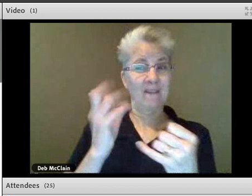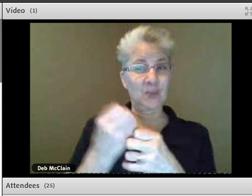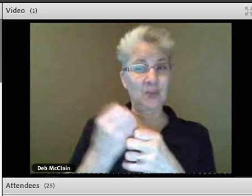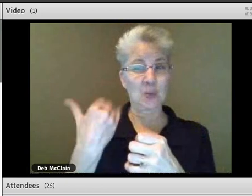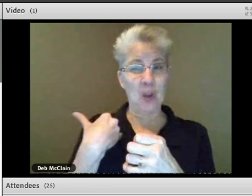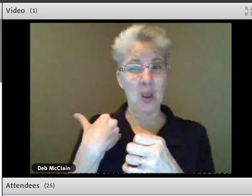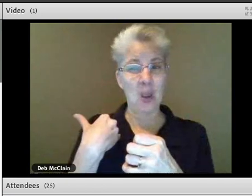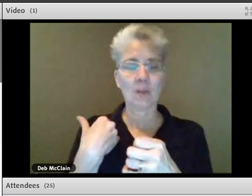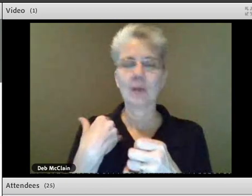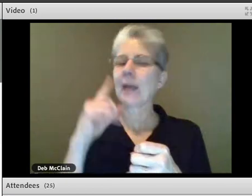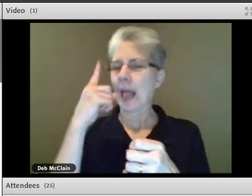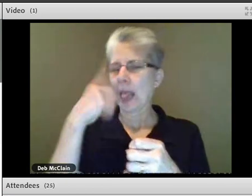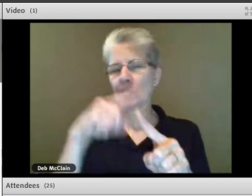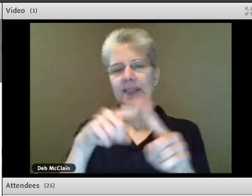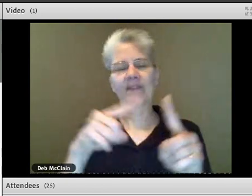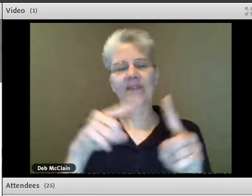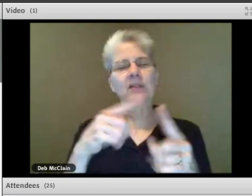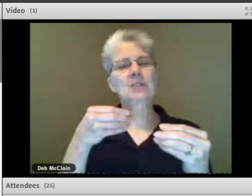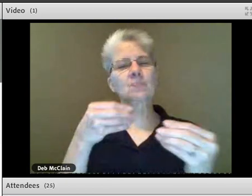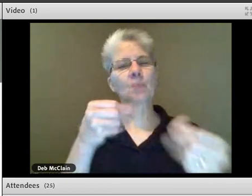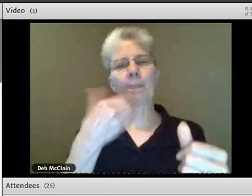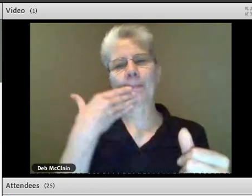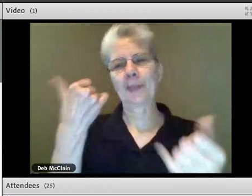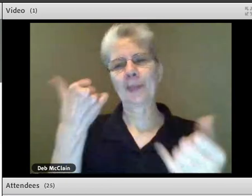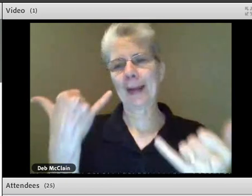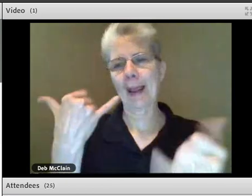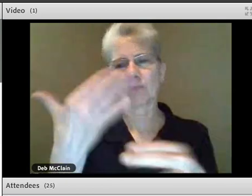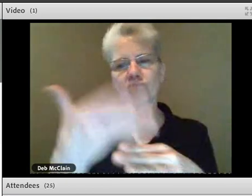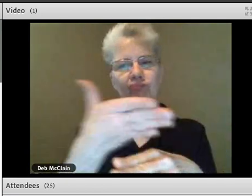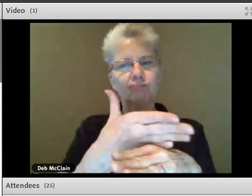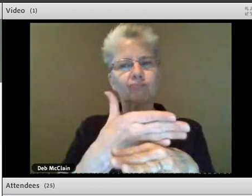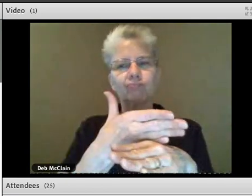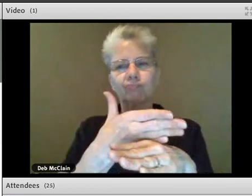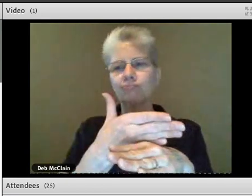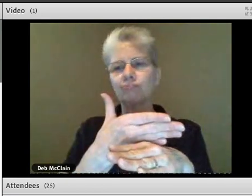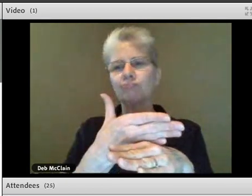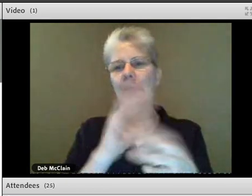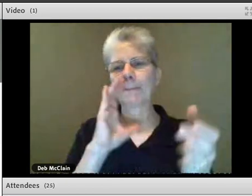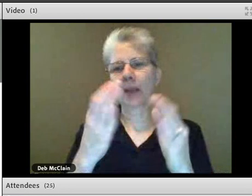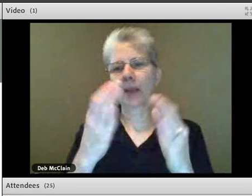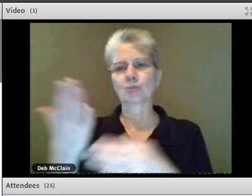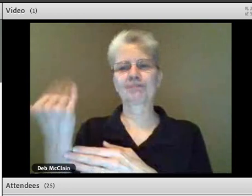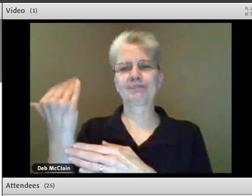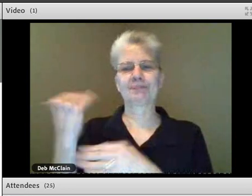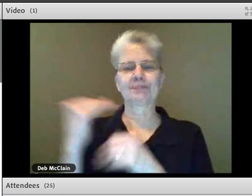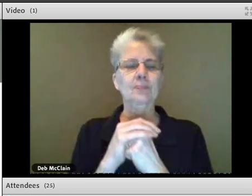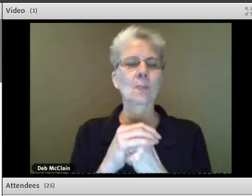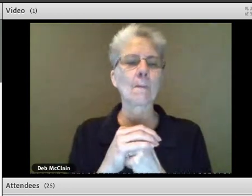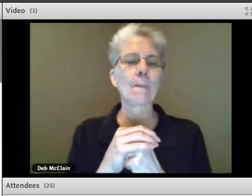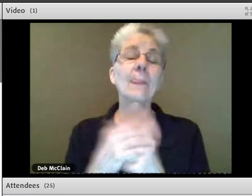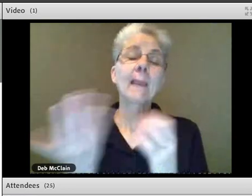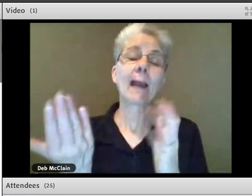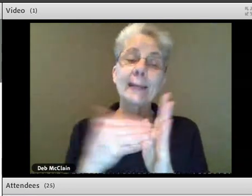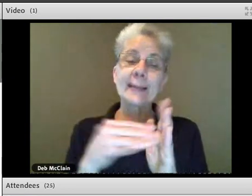it looks a lot different and works a lot better today than it did back then. But again, similar setup.